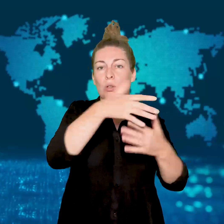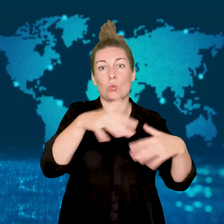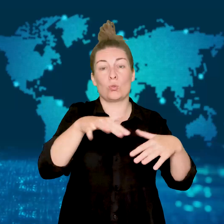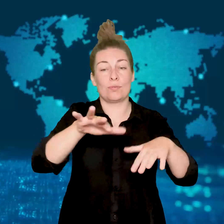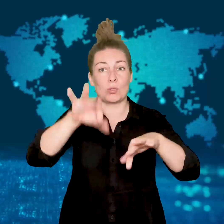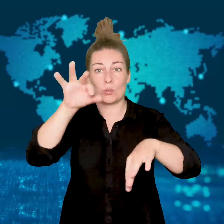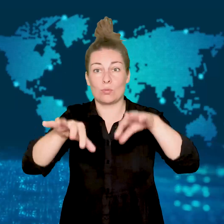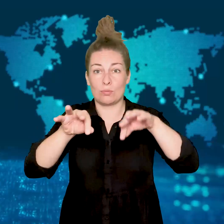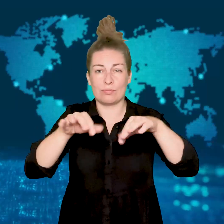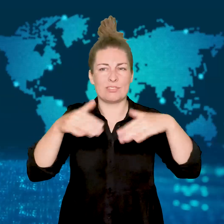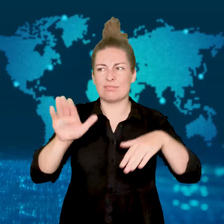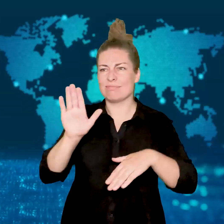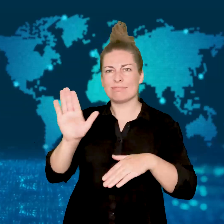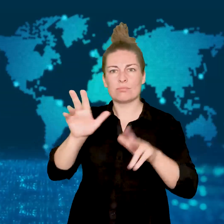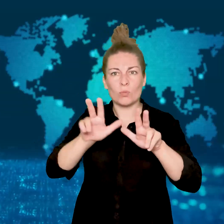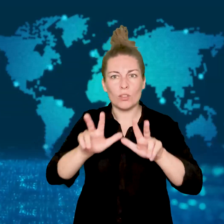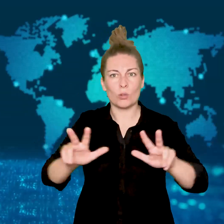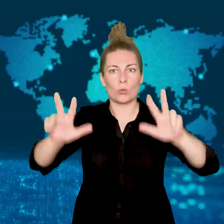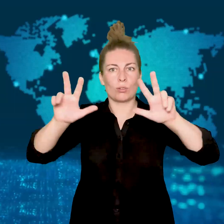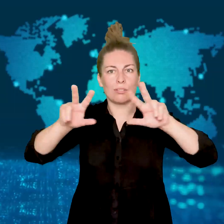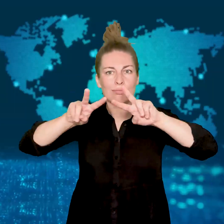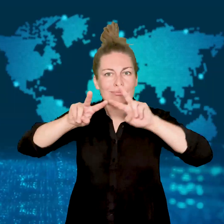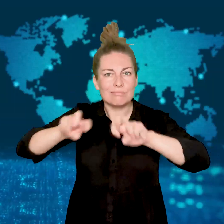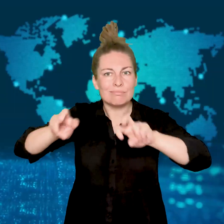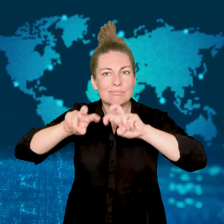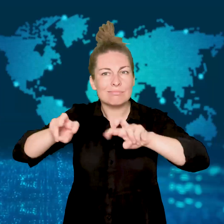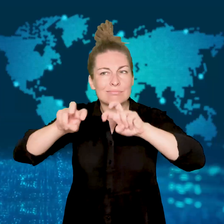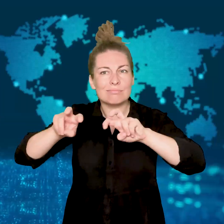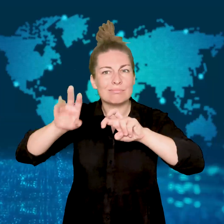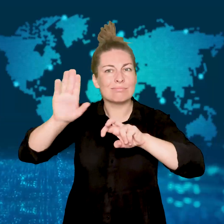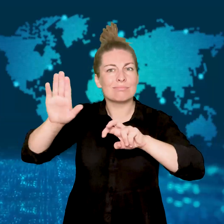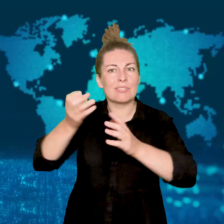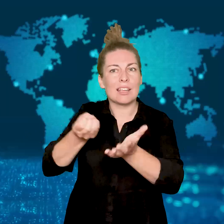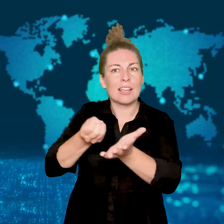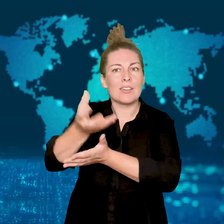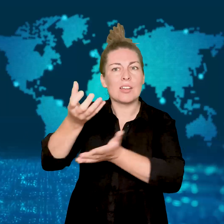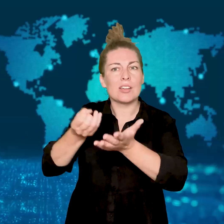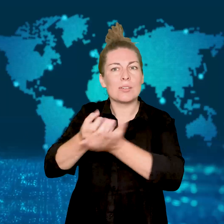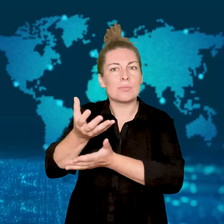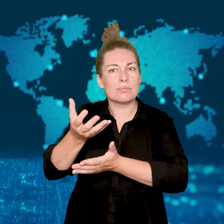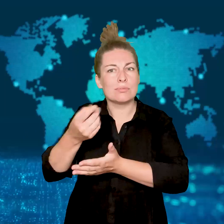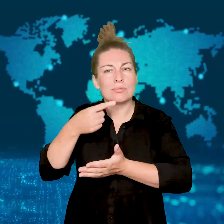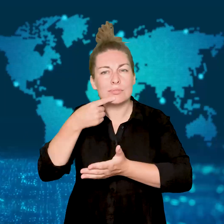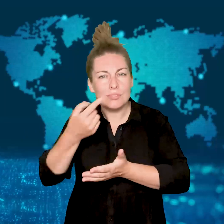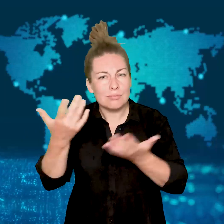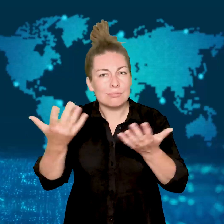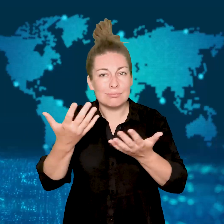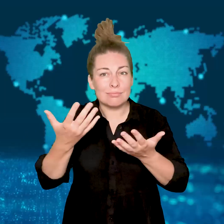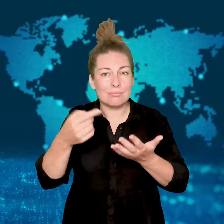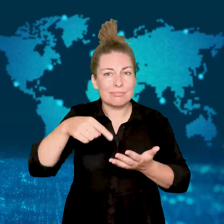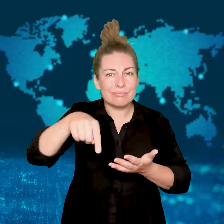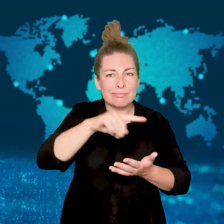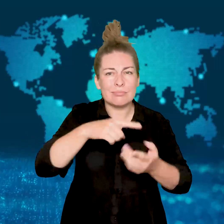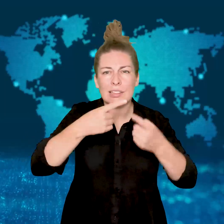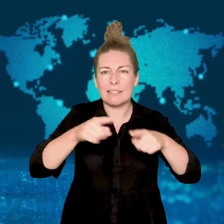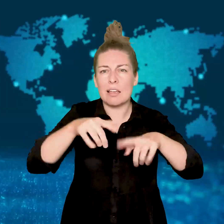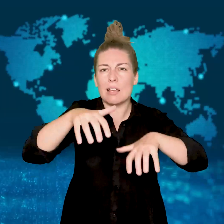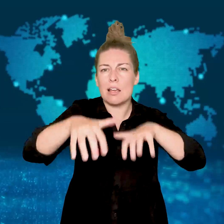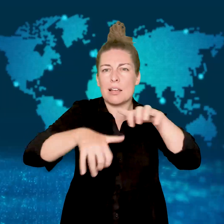According to the UN study, as many as 200 new animals, plants,